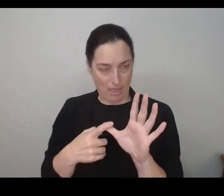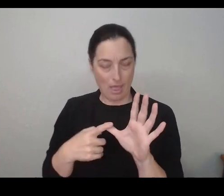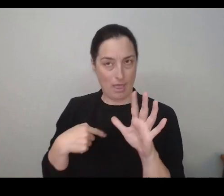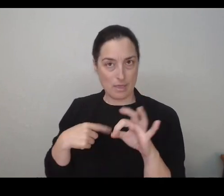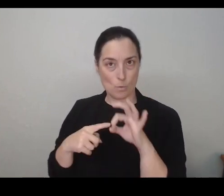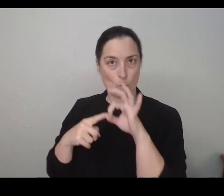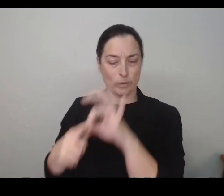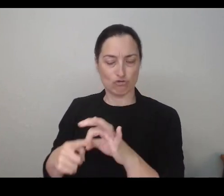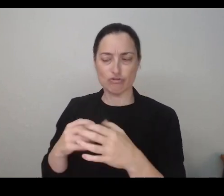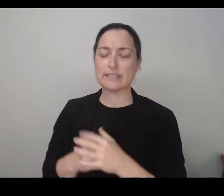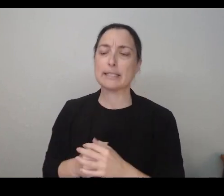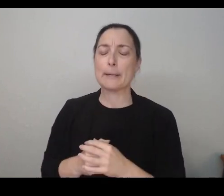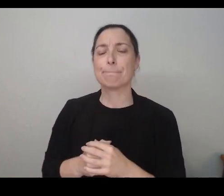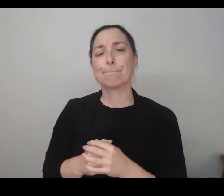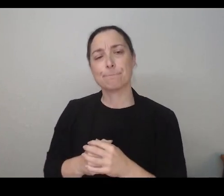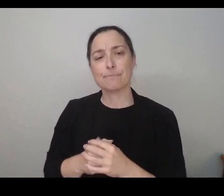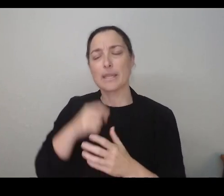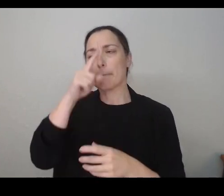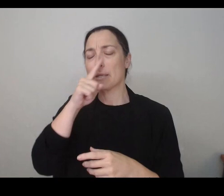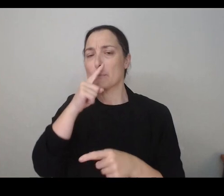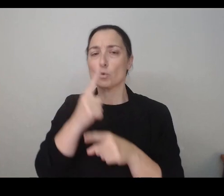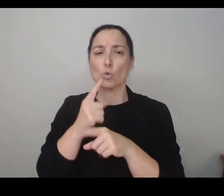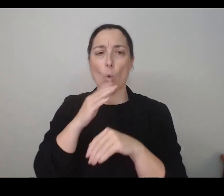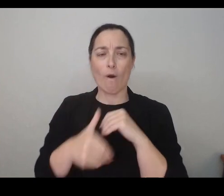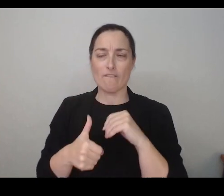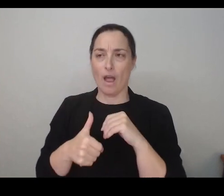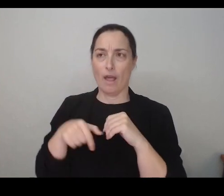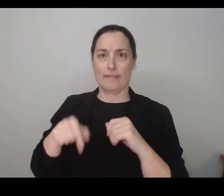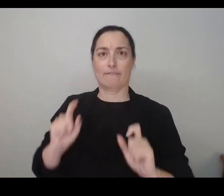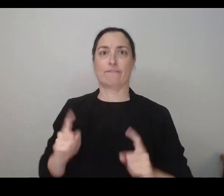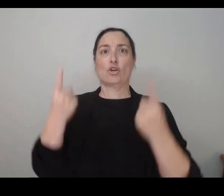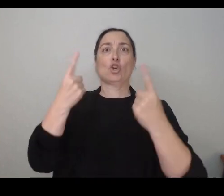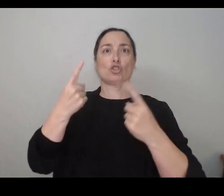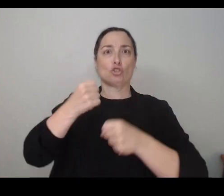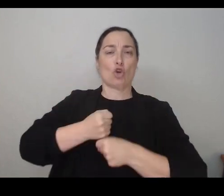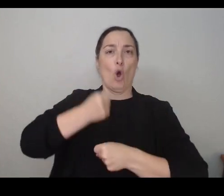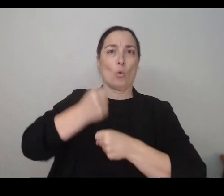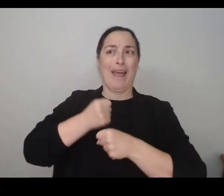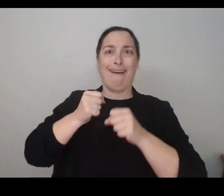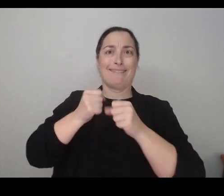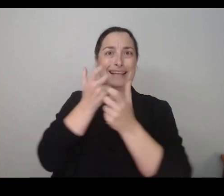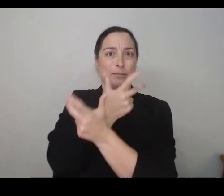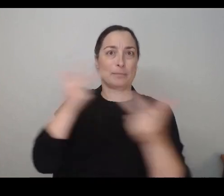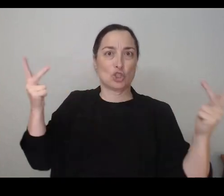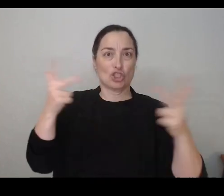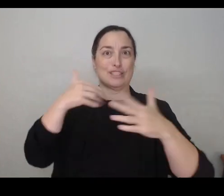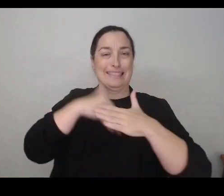about this being the first Gauguin exhibition in the Pacific, it is not 100% true in the sense